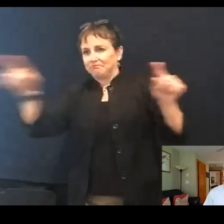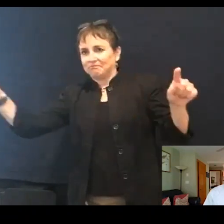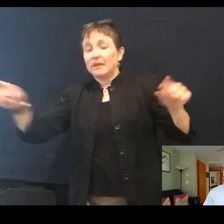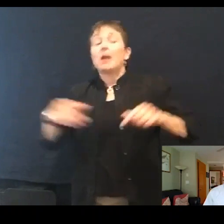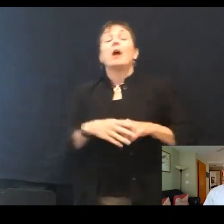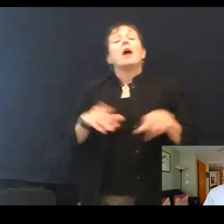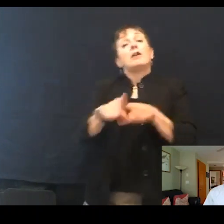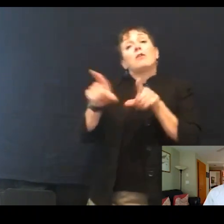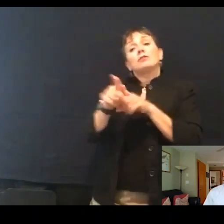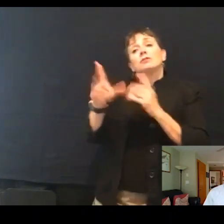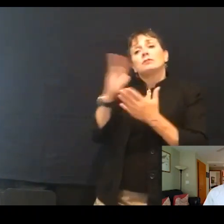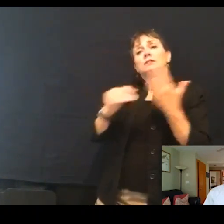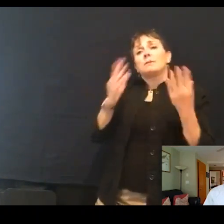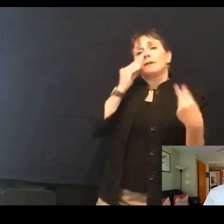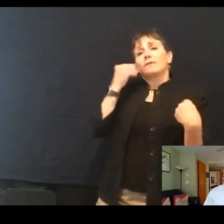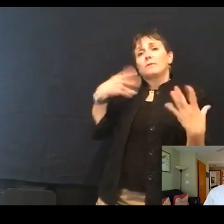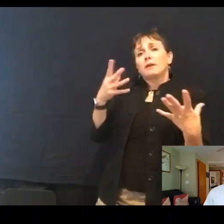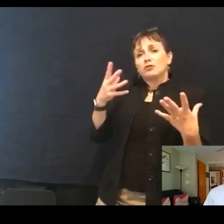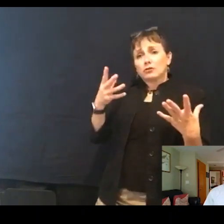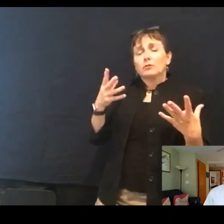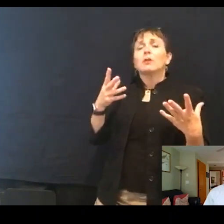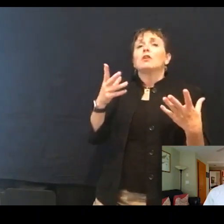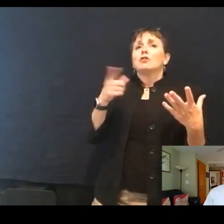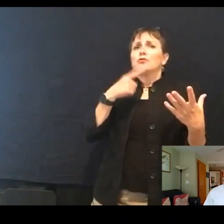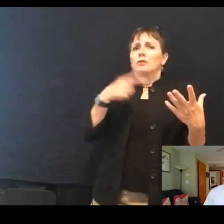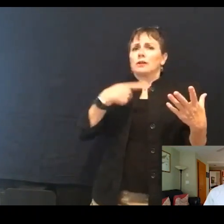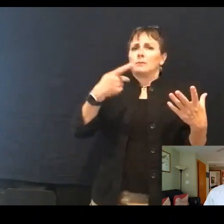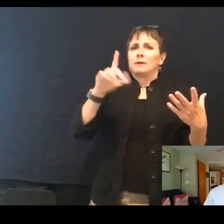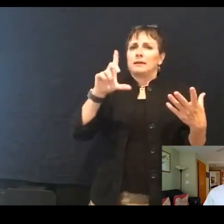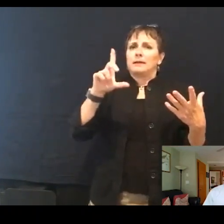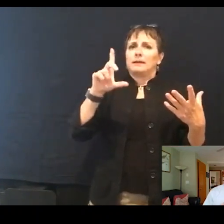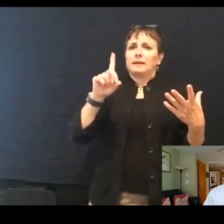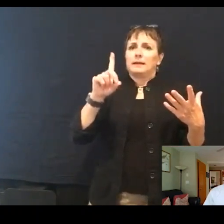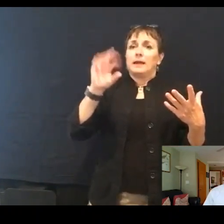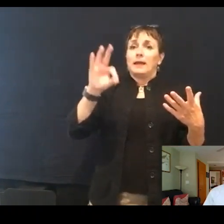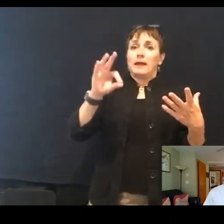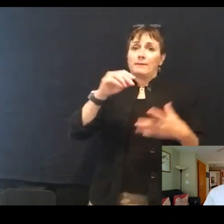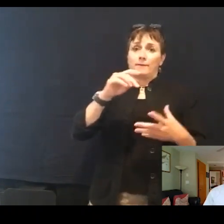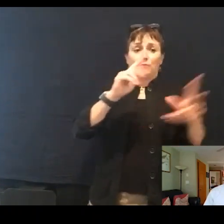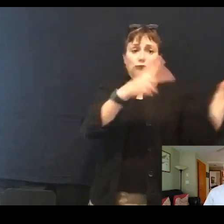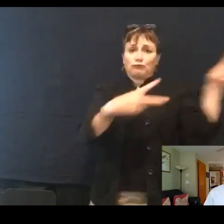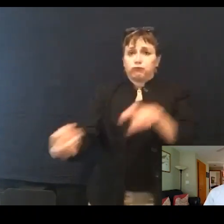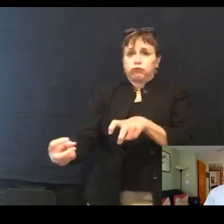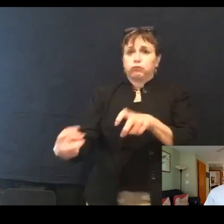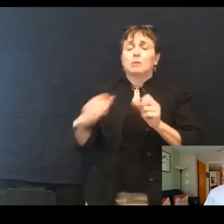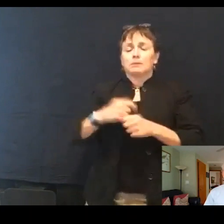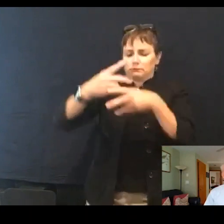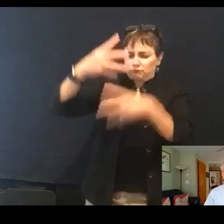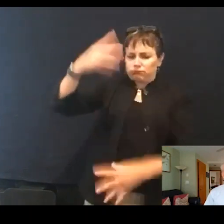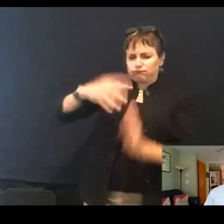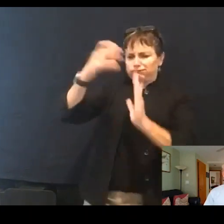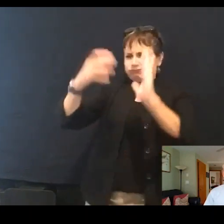There is a PDF that you can download for the person who is affected by the disease that explains all